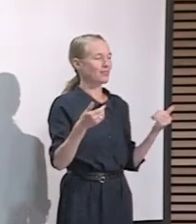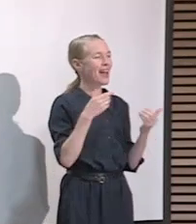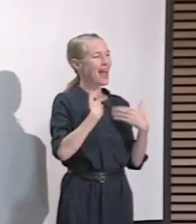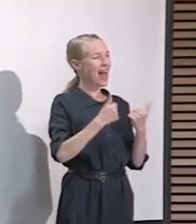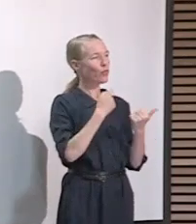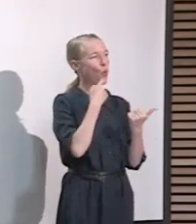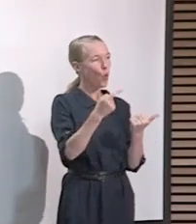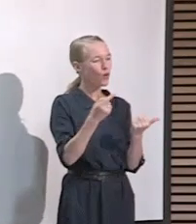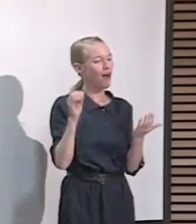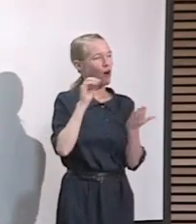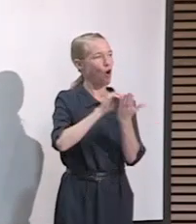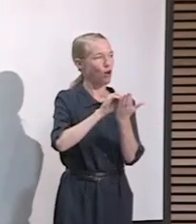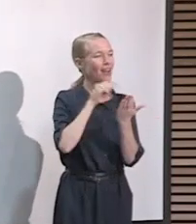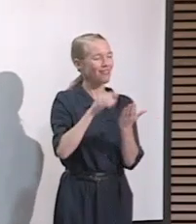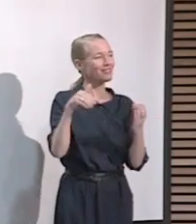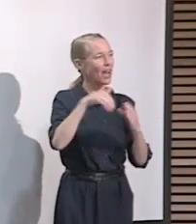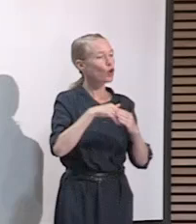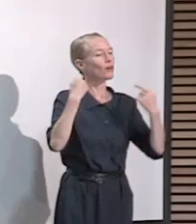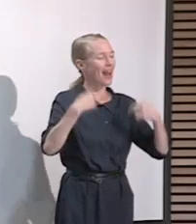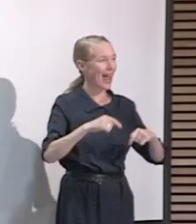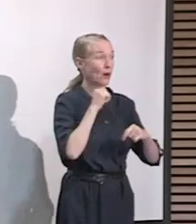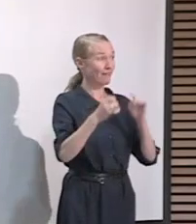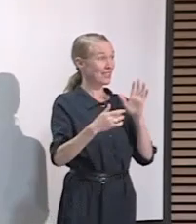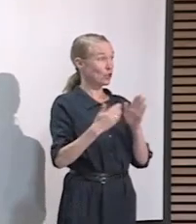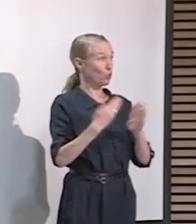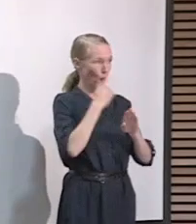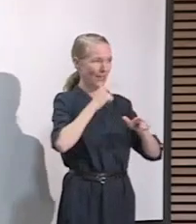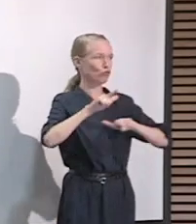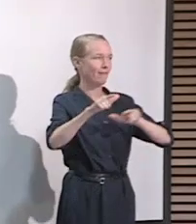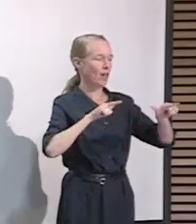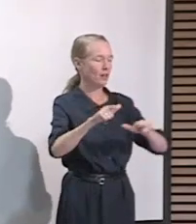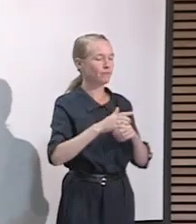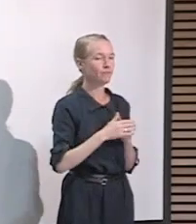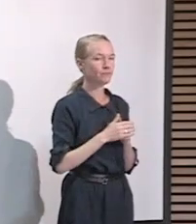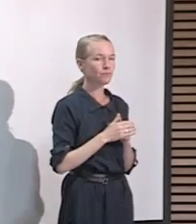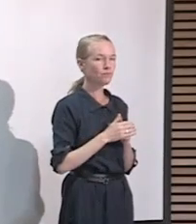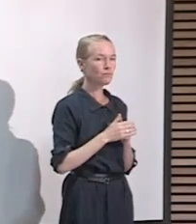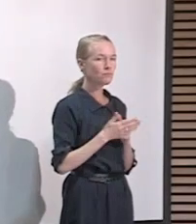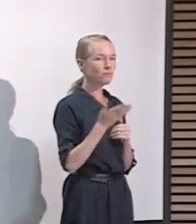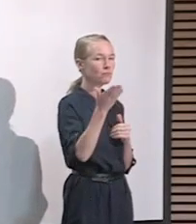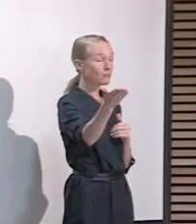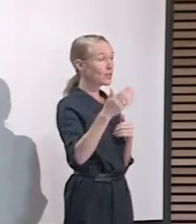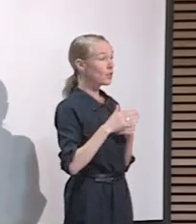That's separate. The movement of essential workers is covered by the order.